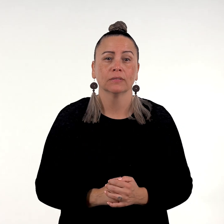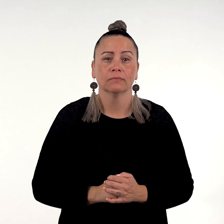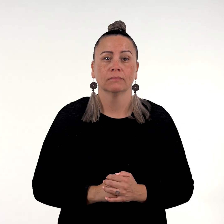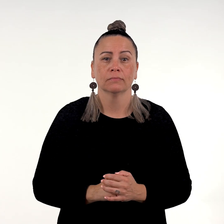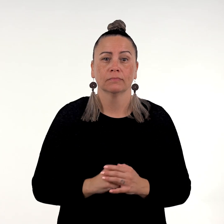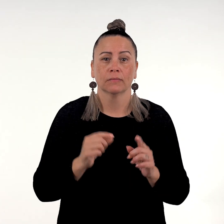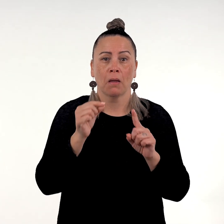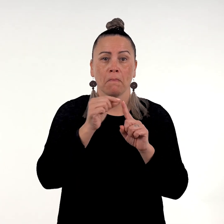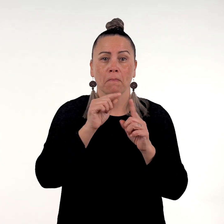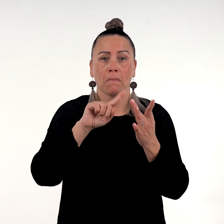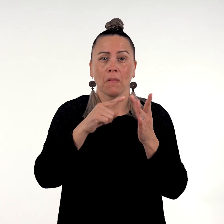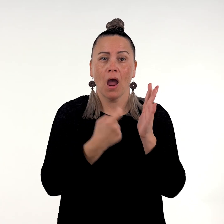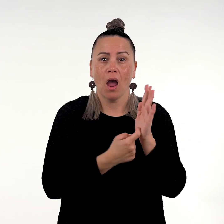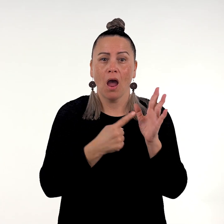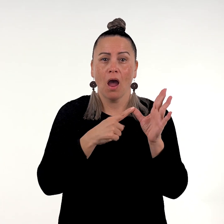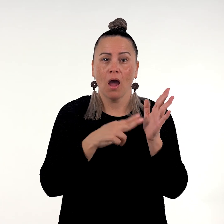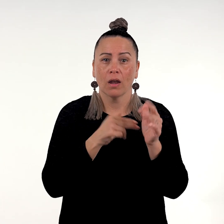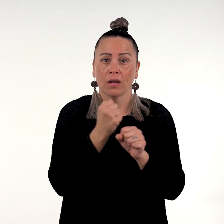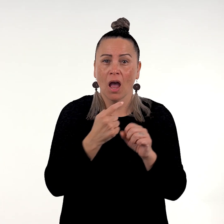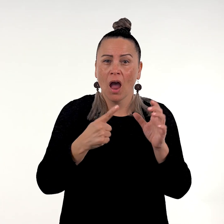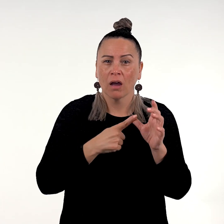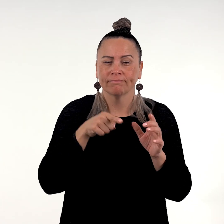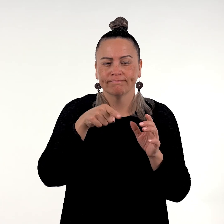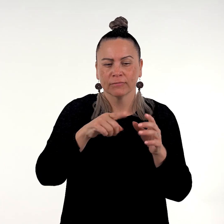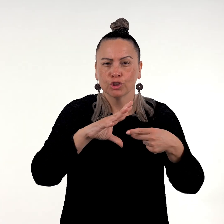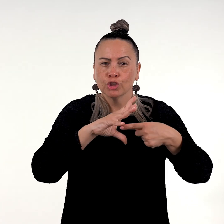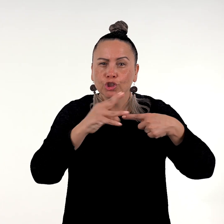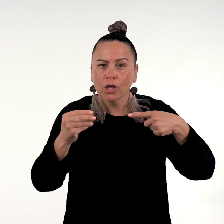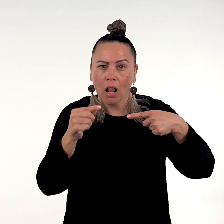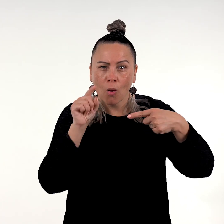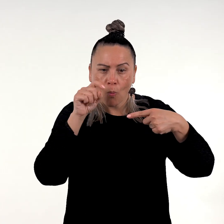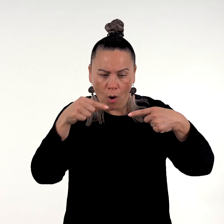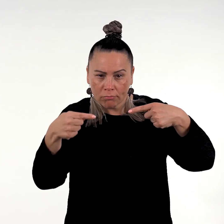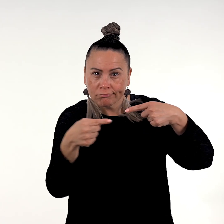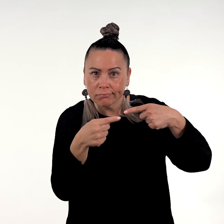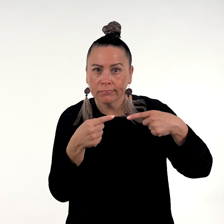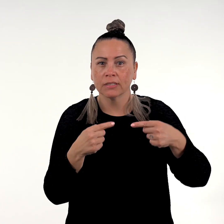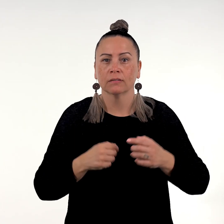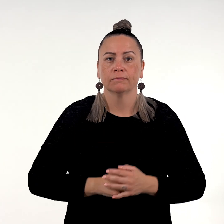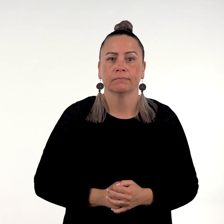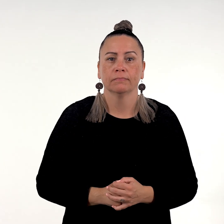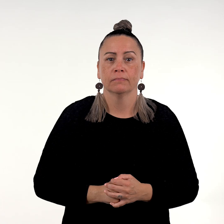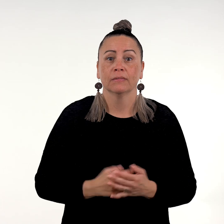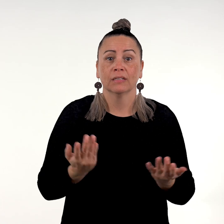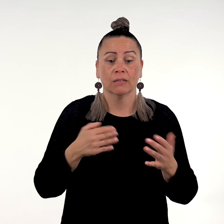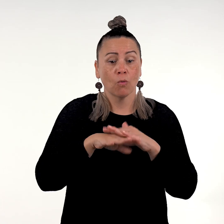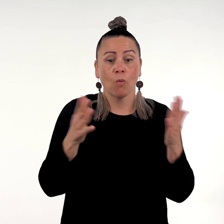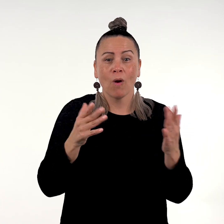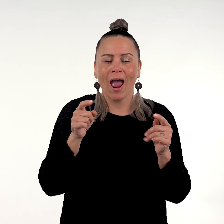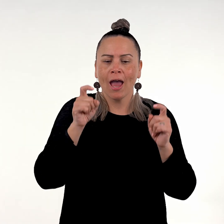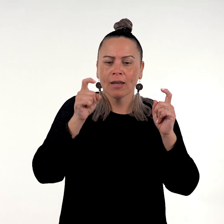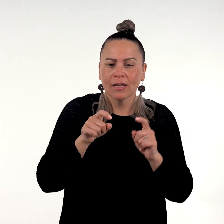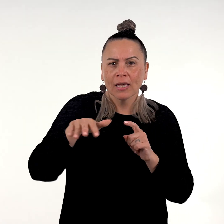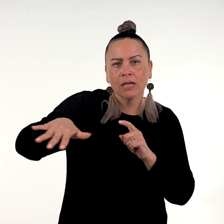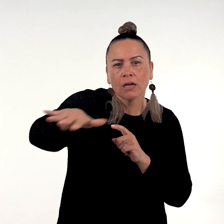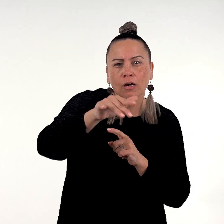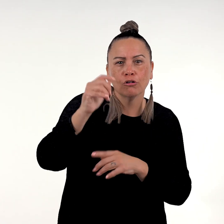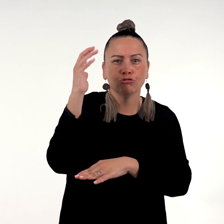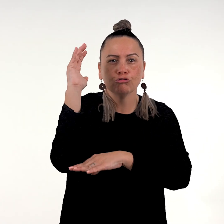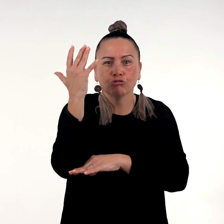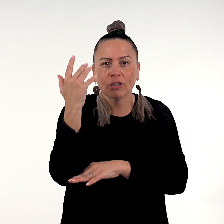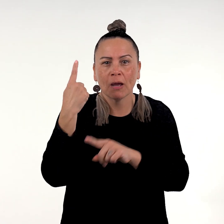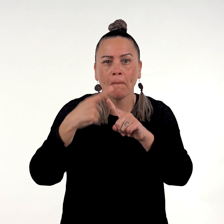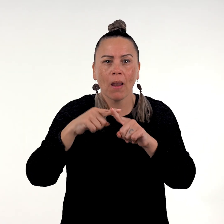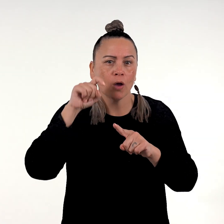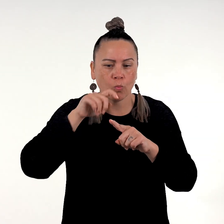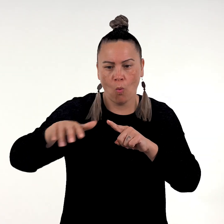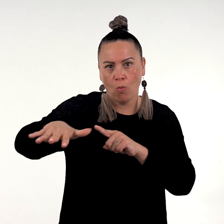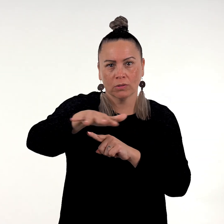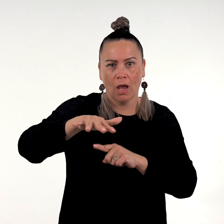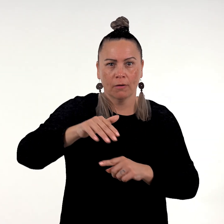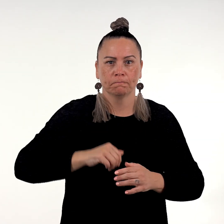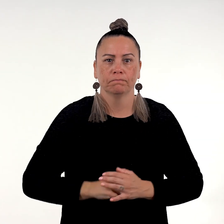piranga (long bum) and yuwurli (mangrove worms).'